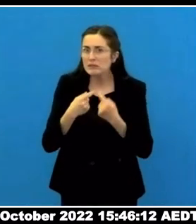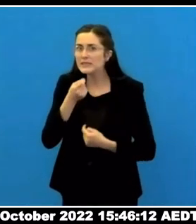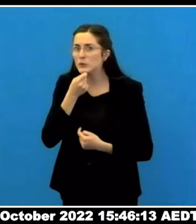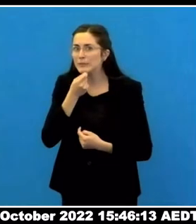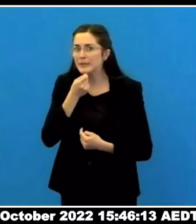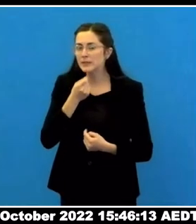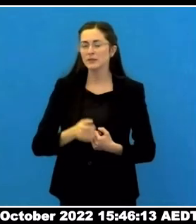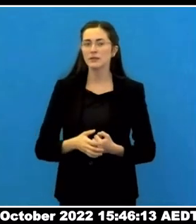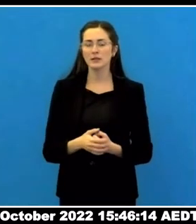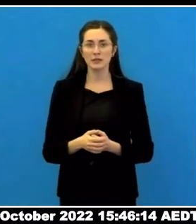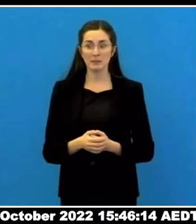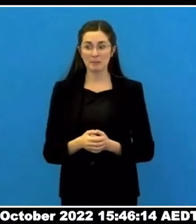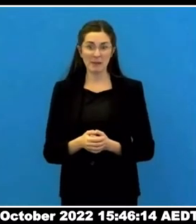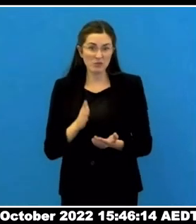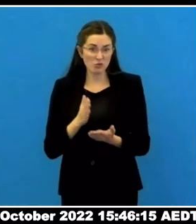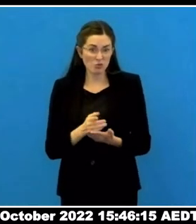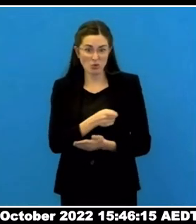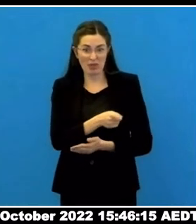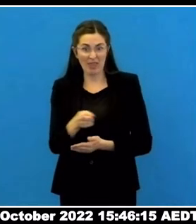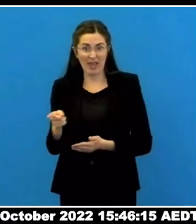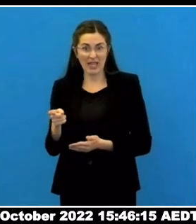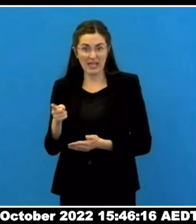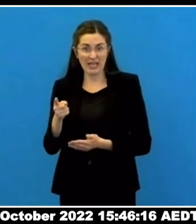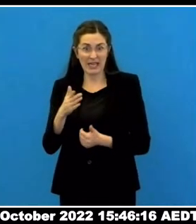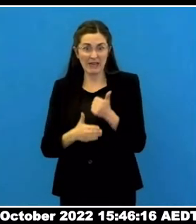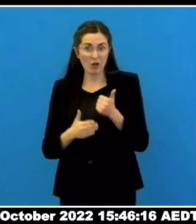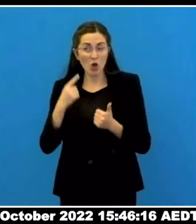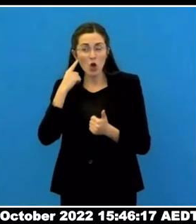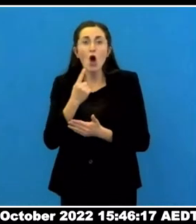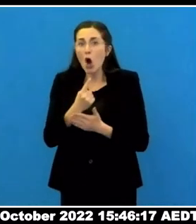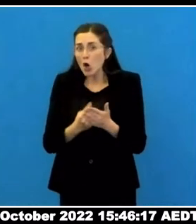So, otherwise, if they hear from us or from the committee or no one